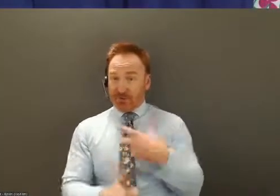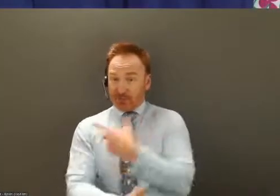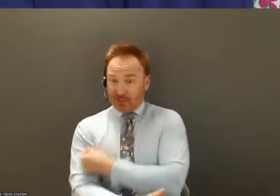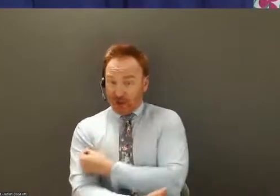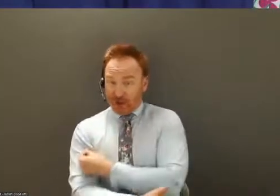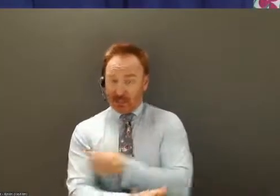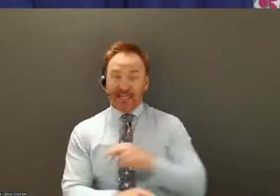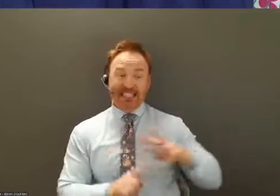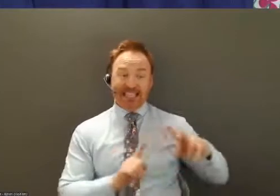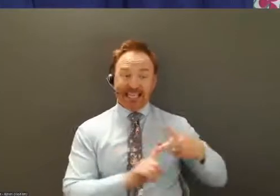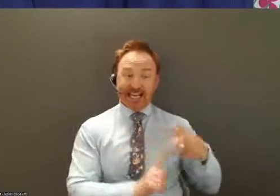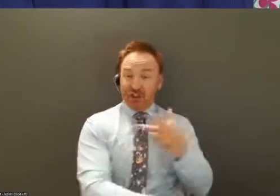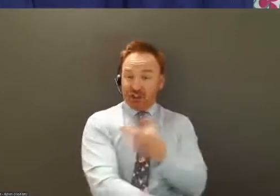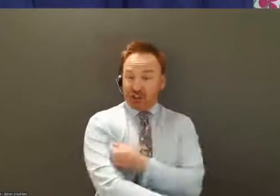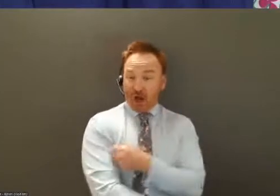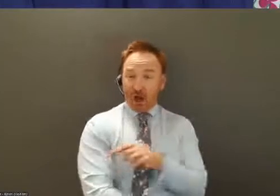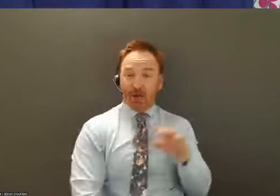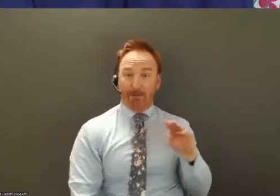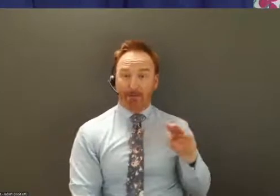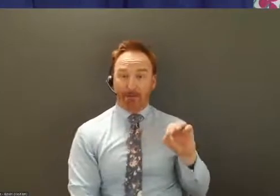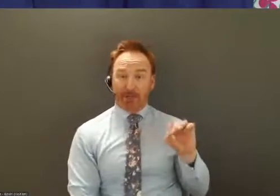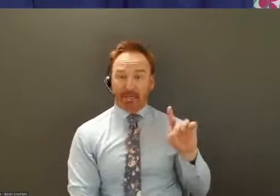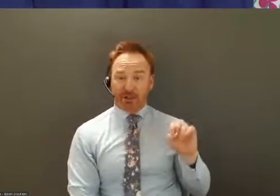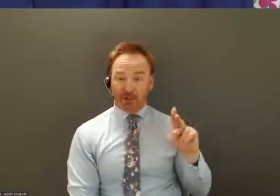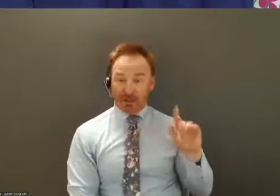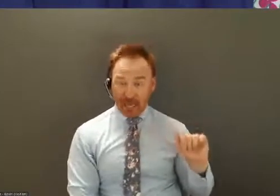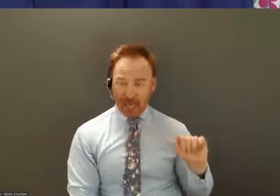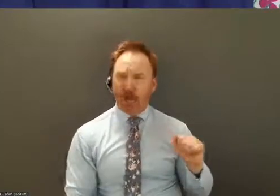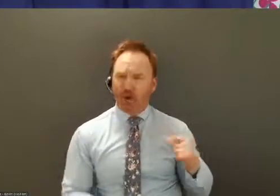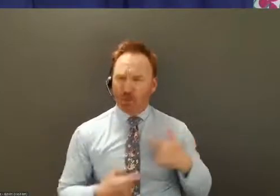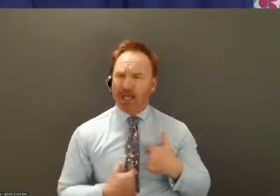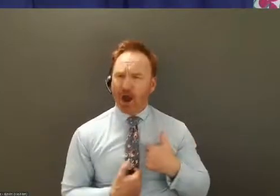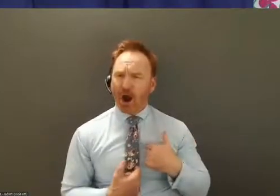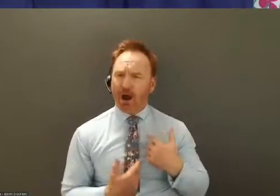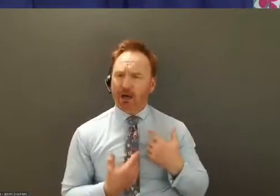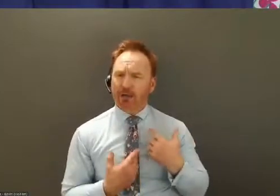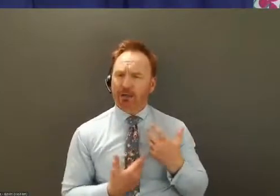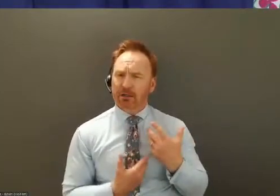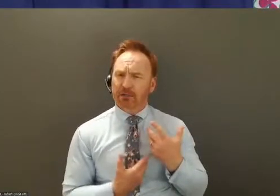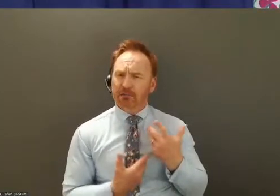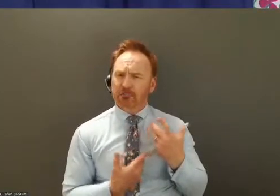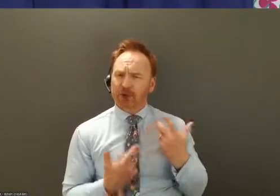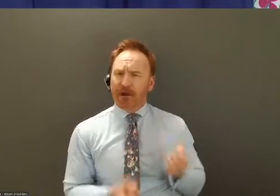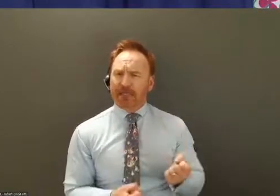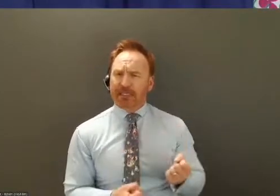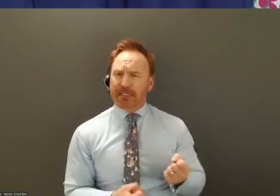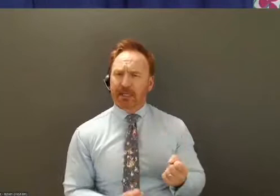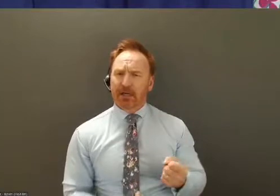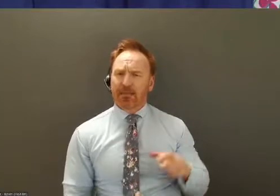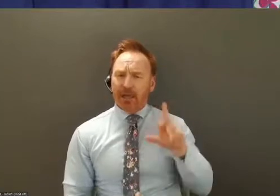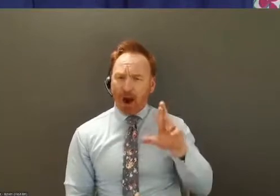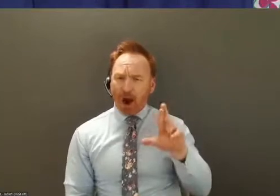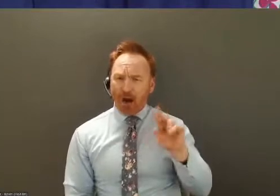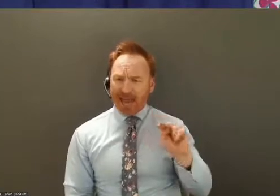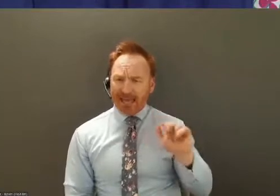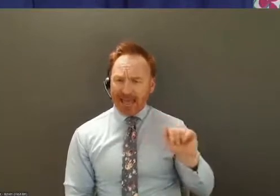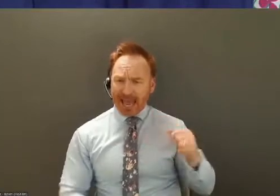do reach out to call. Vaccination asked the premier